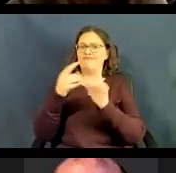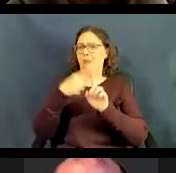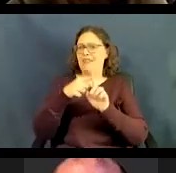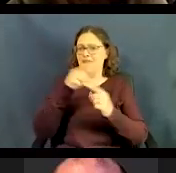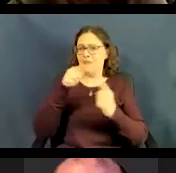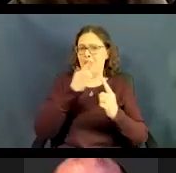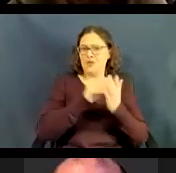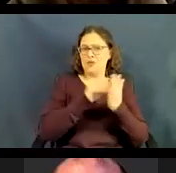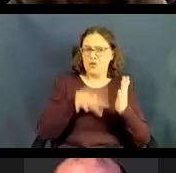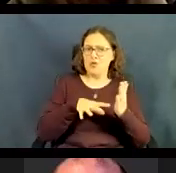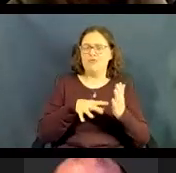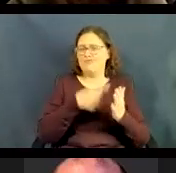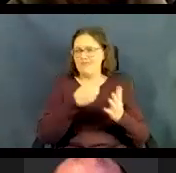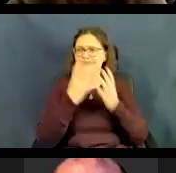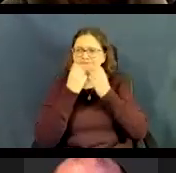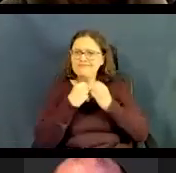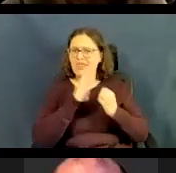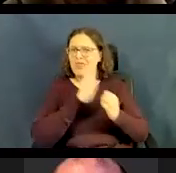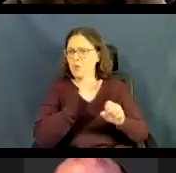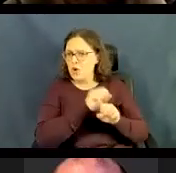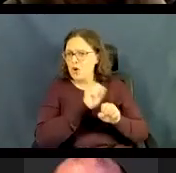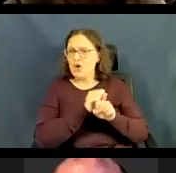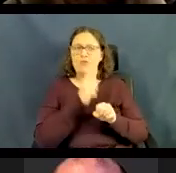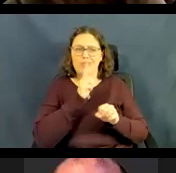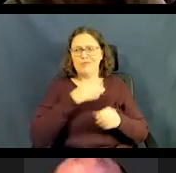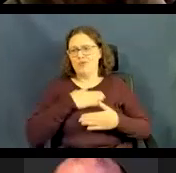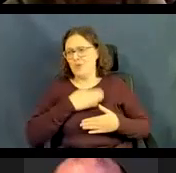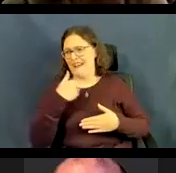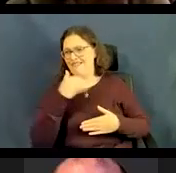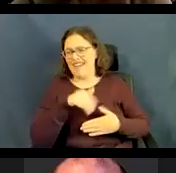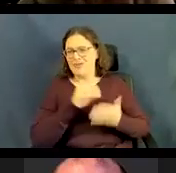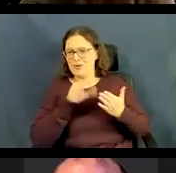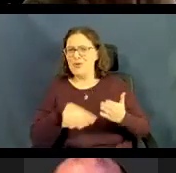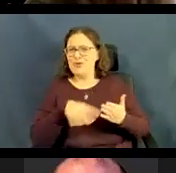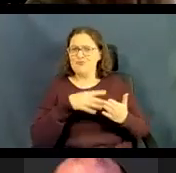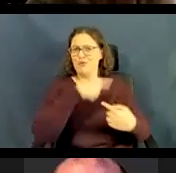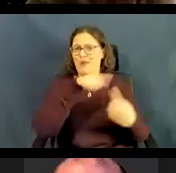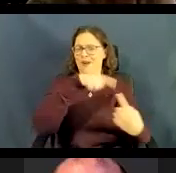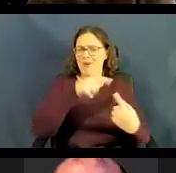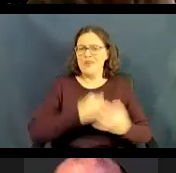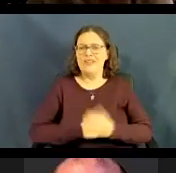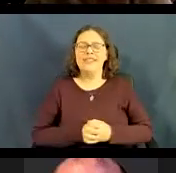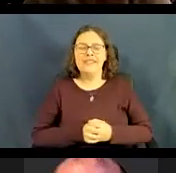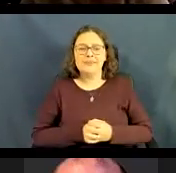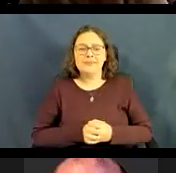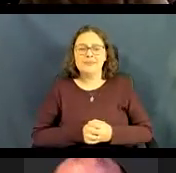They are home, about me, learning characteristics, academic skills, and employability skills. I am over here to the right, I have clicked pages.